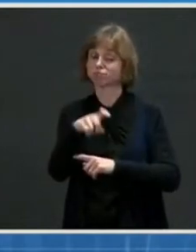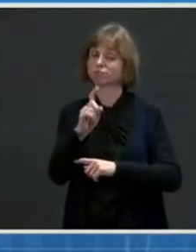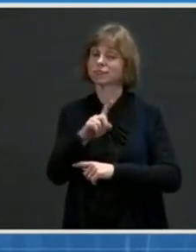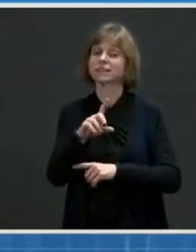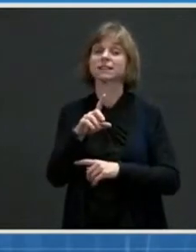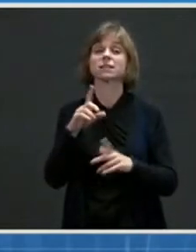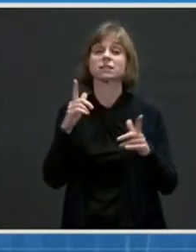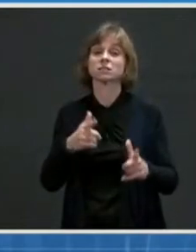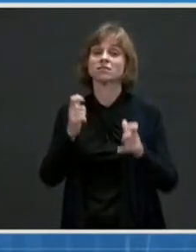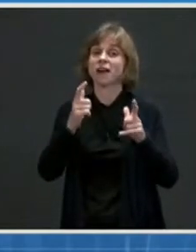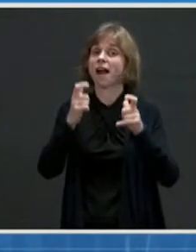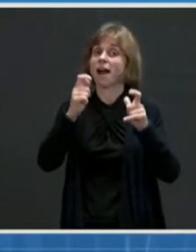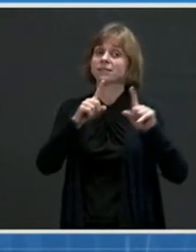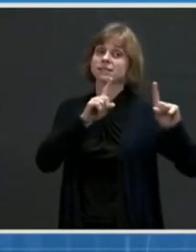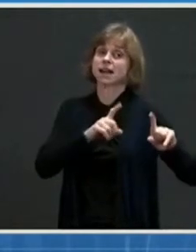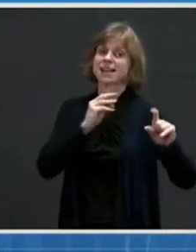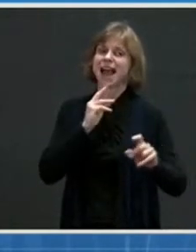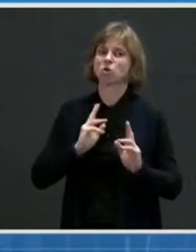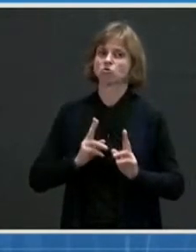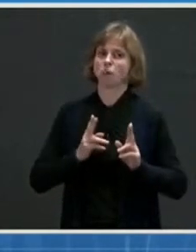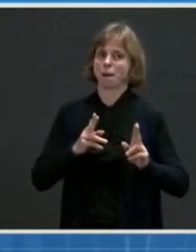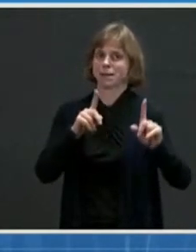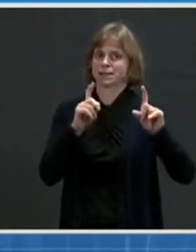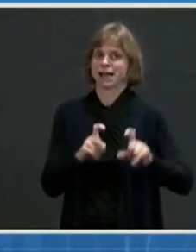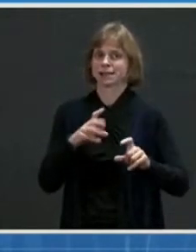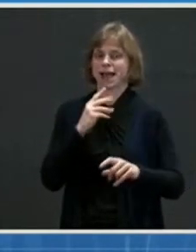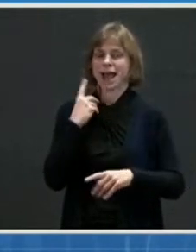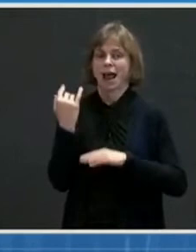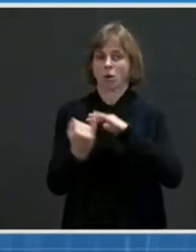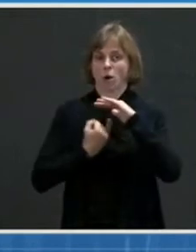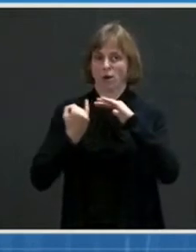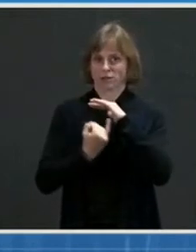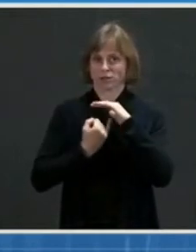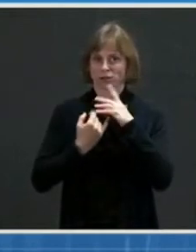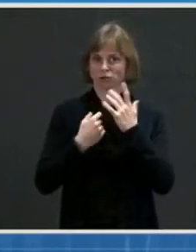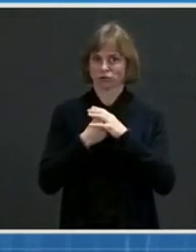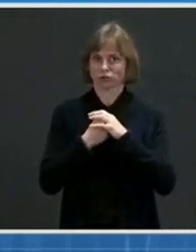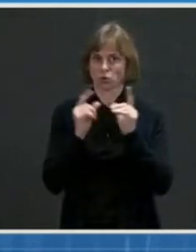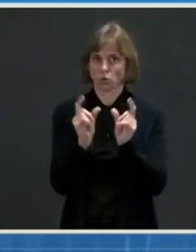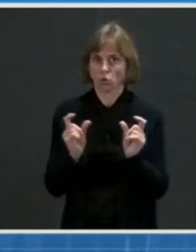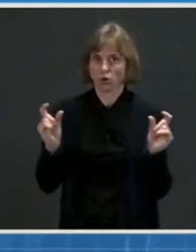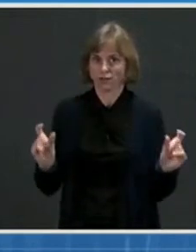THE NEED FOR DIAGNOSTIC TESTING AND RAPID AND EFFICIENT CONTACT